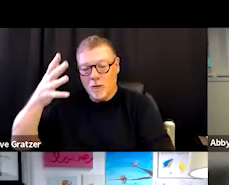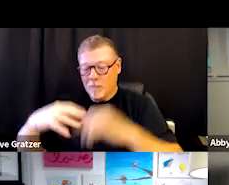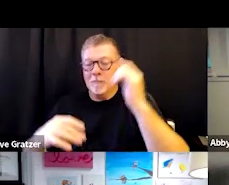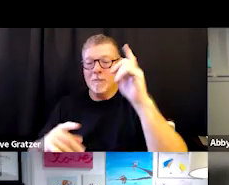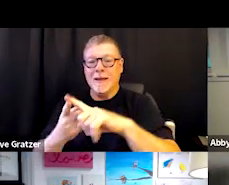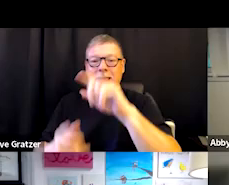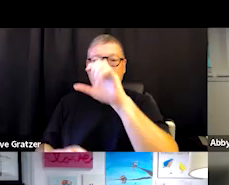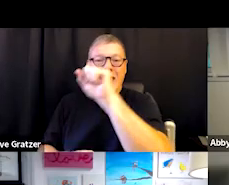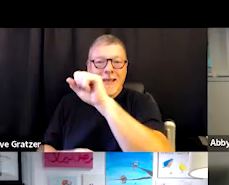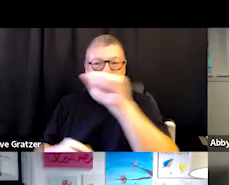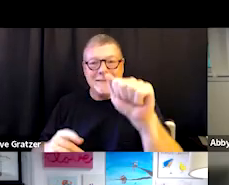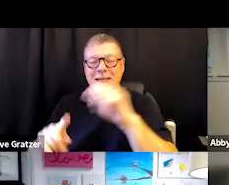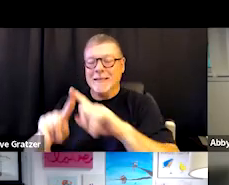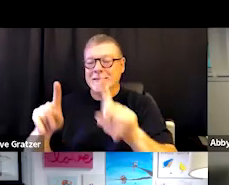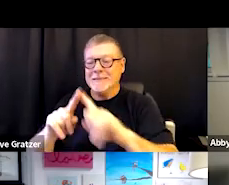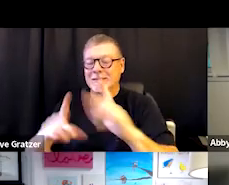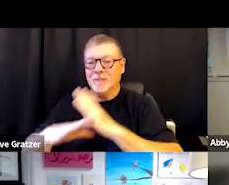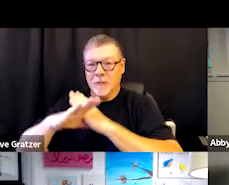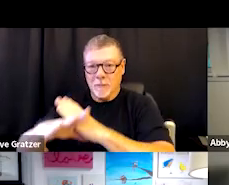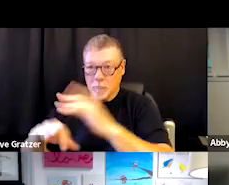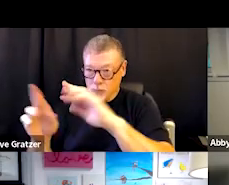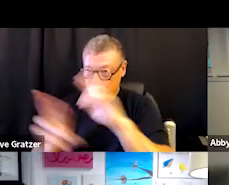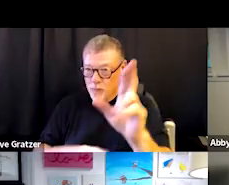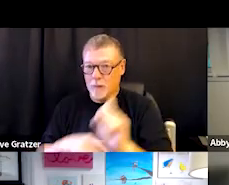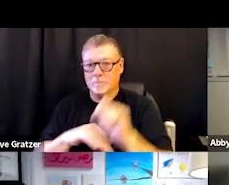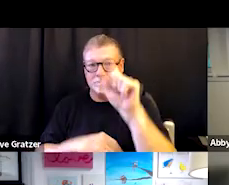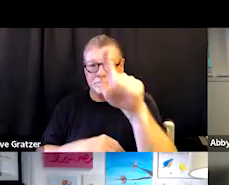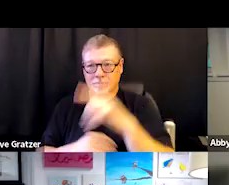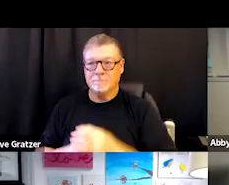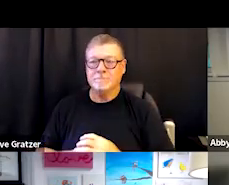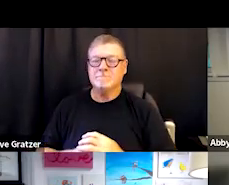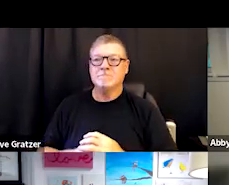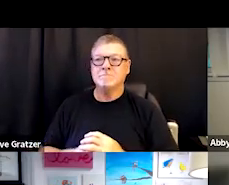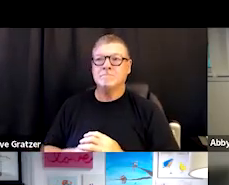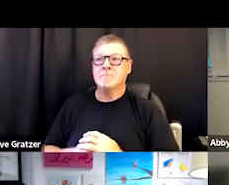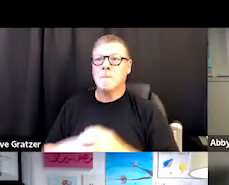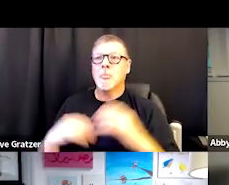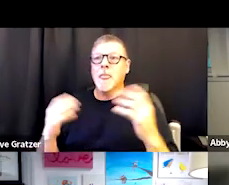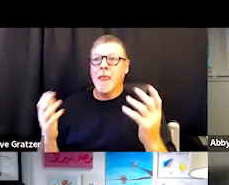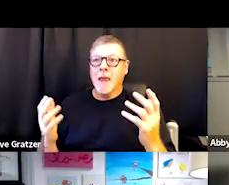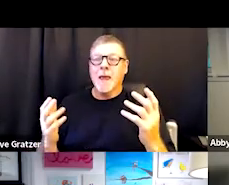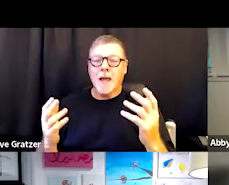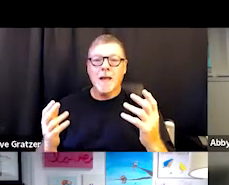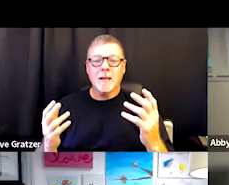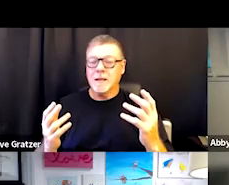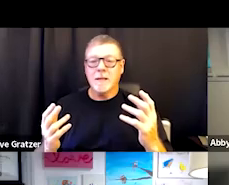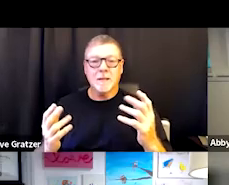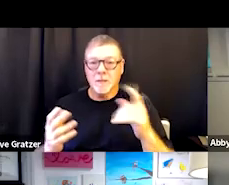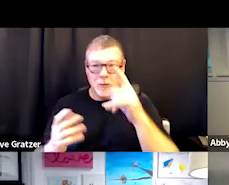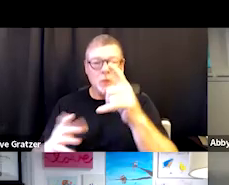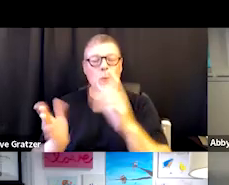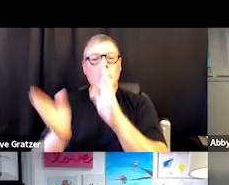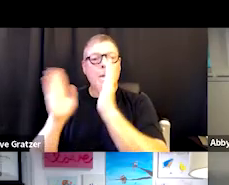of impairments so you've got that ready to go. So you can equip yourself with the information